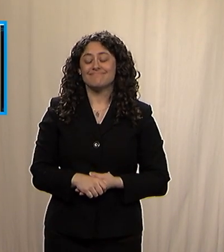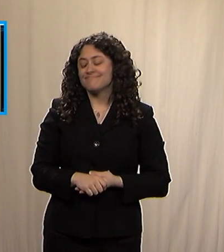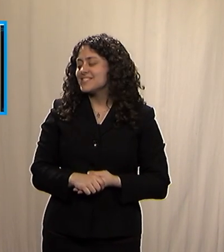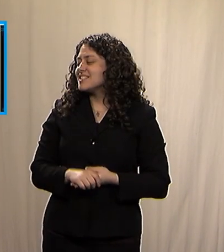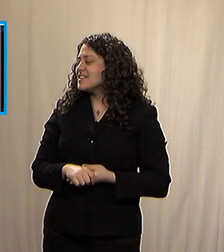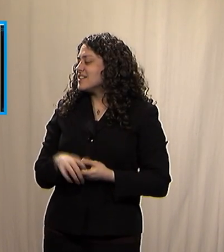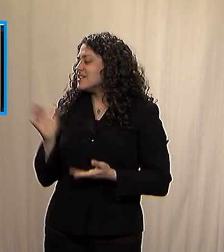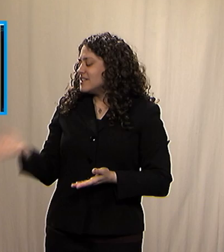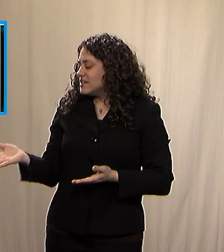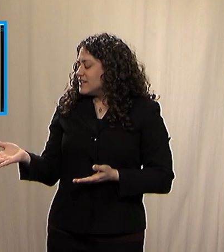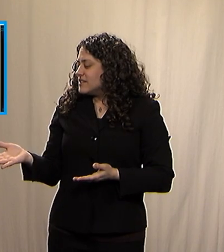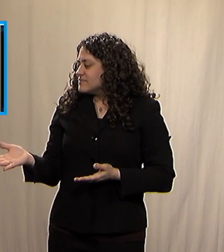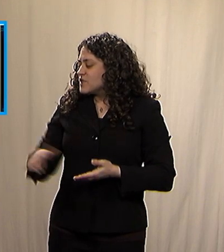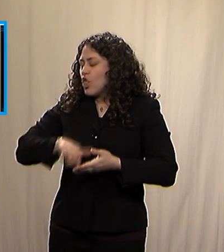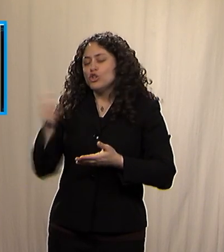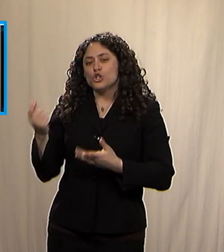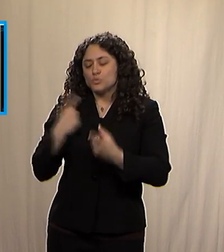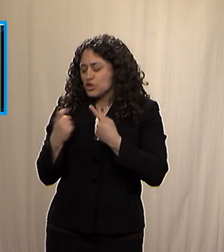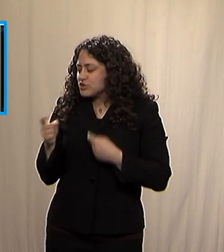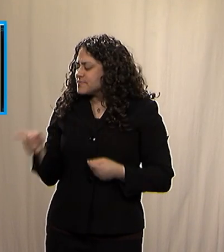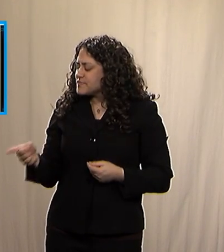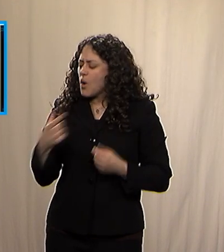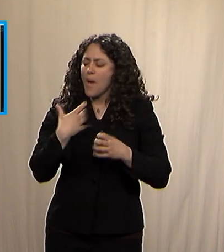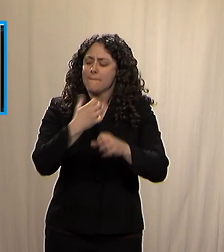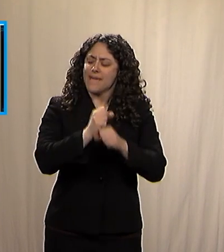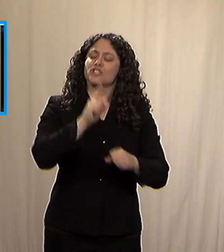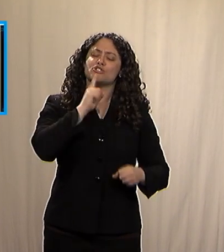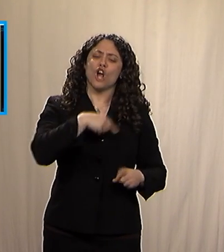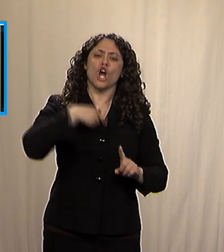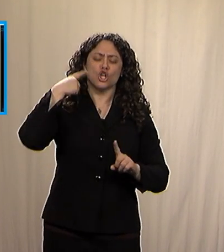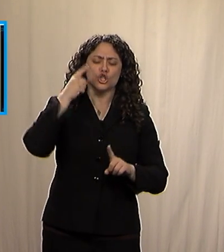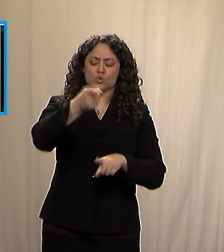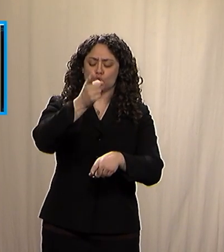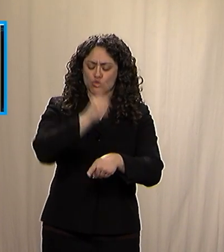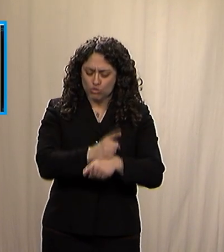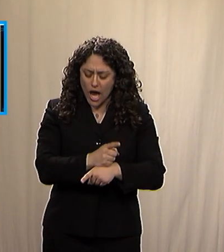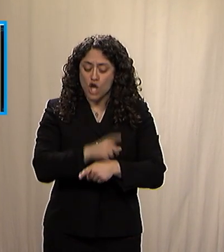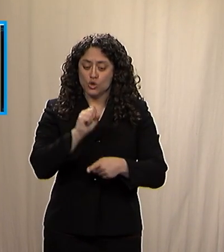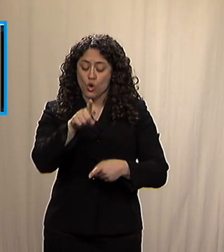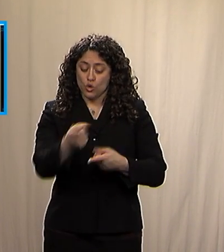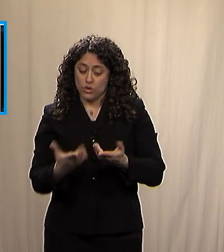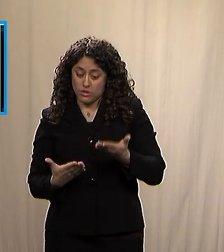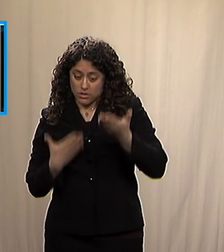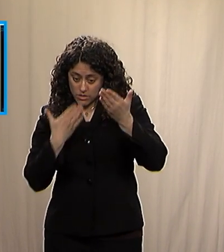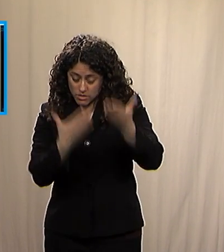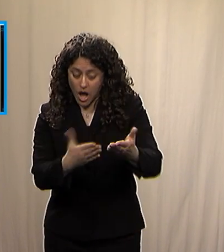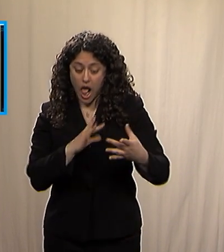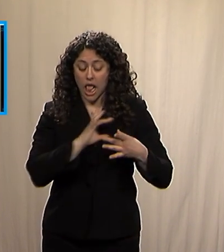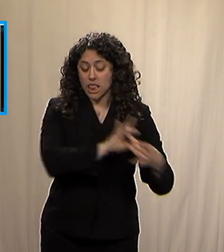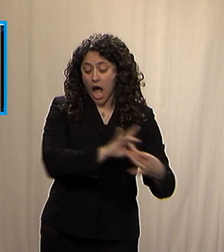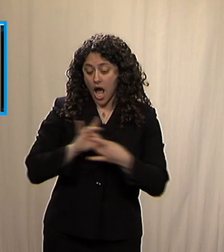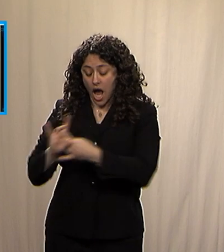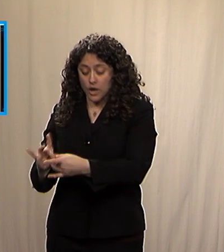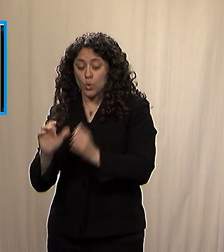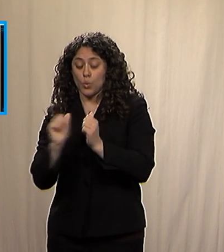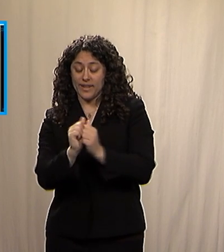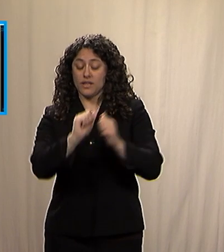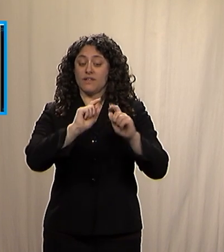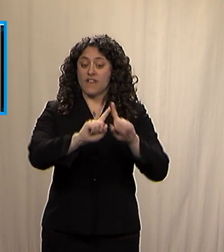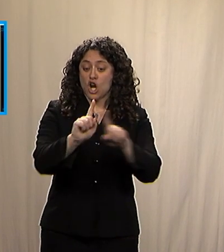Someone said I want to make sure I heard you correctly. You're advocating aligning with various participants in order to decrease the social distance